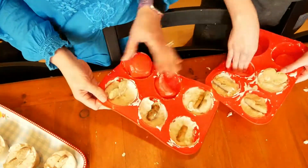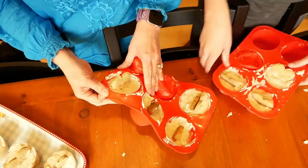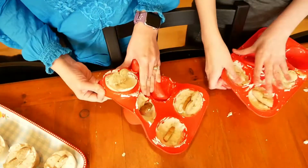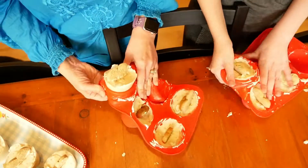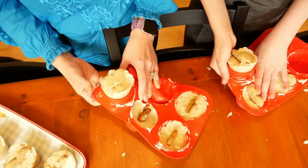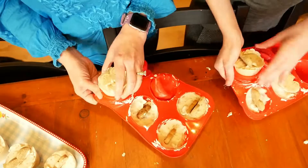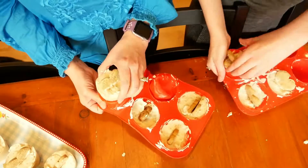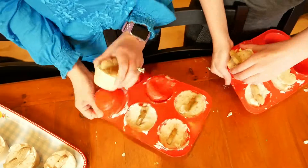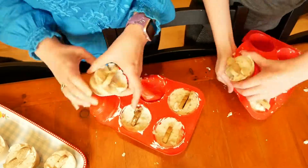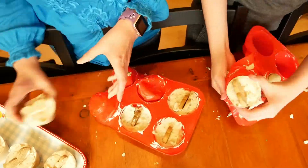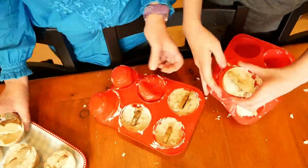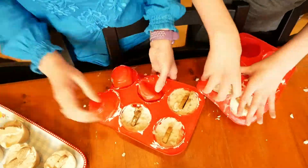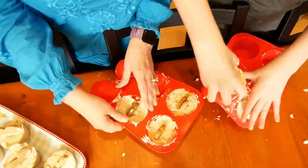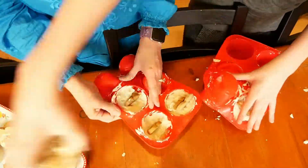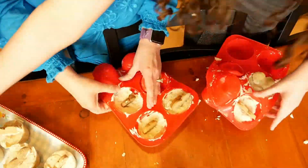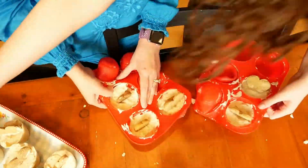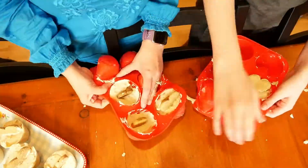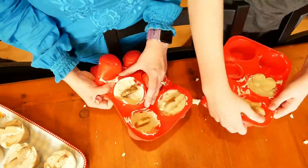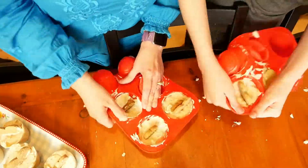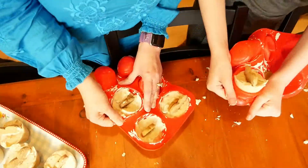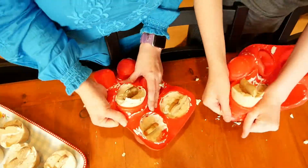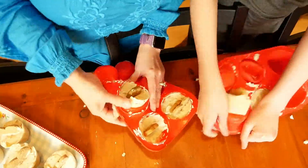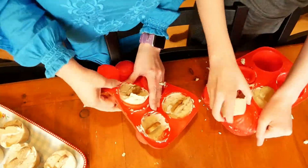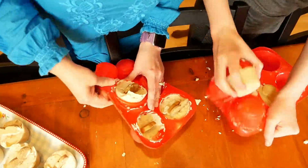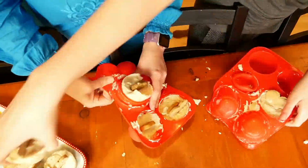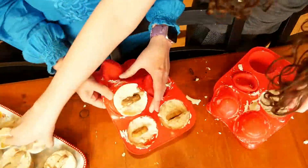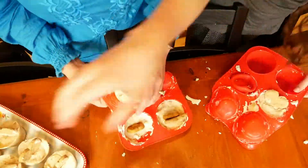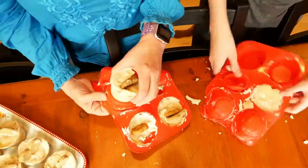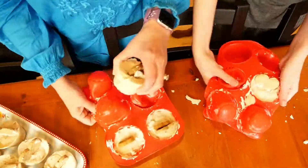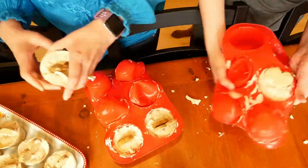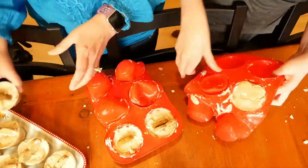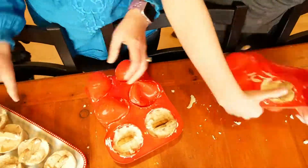said pretty easy i just would have cleaned up the edges maybe a little more i cleaned them up after